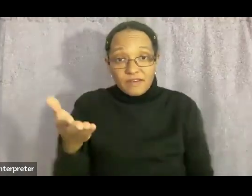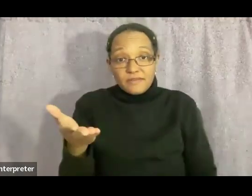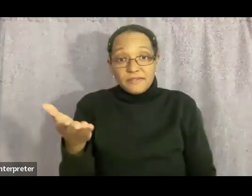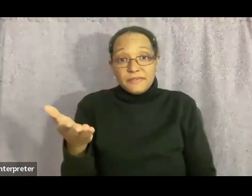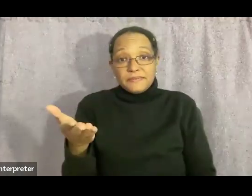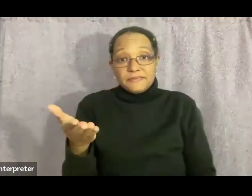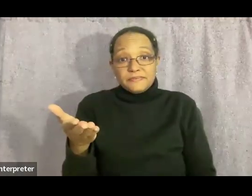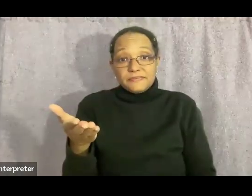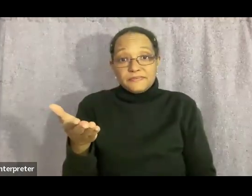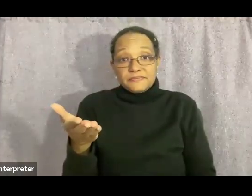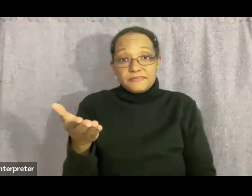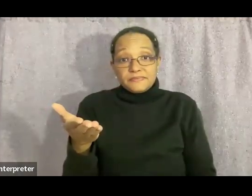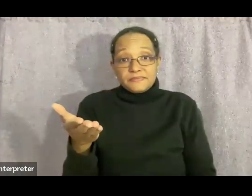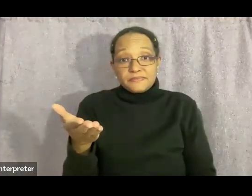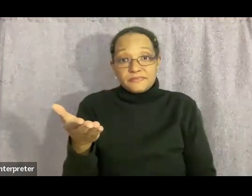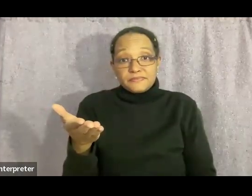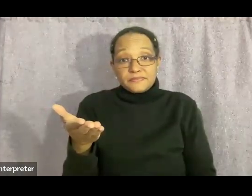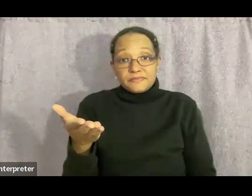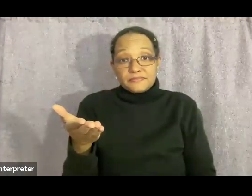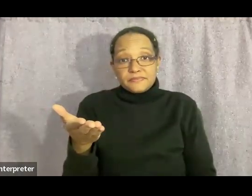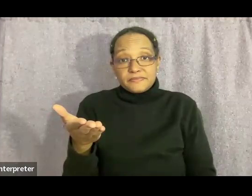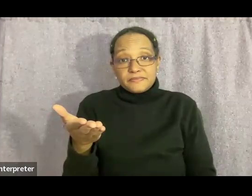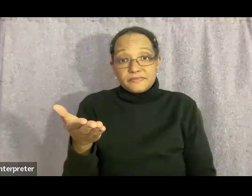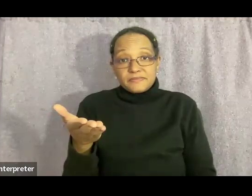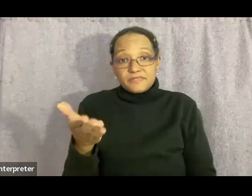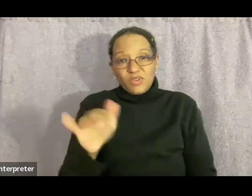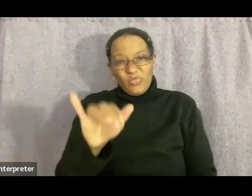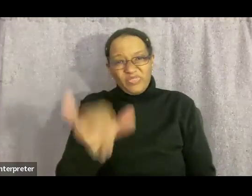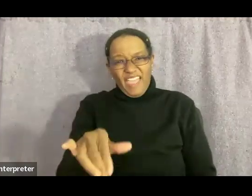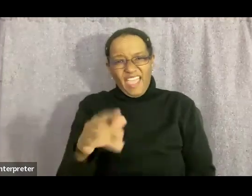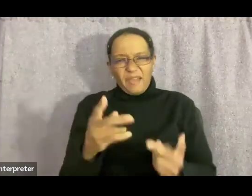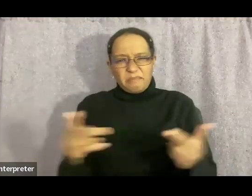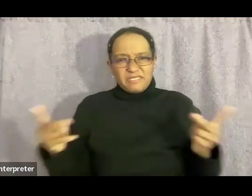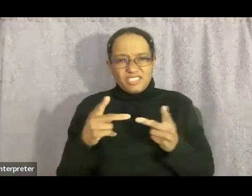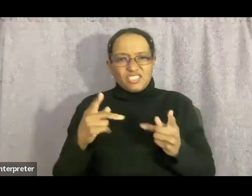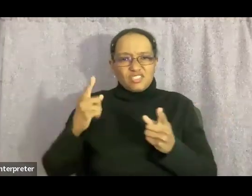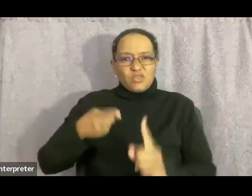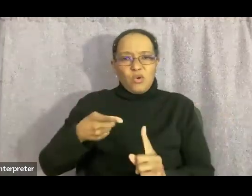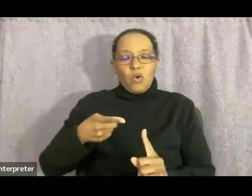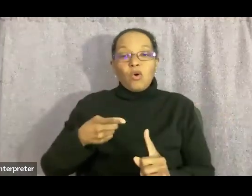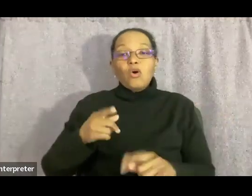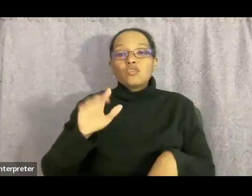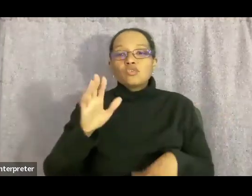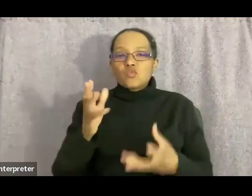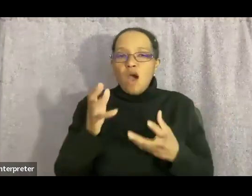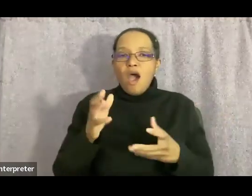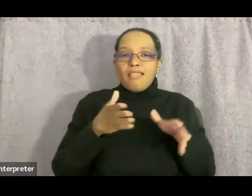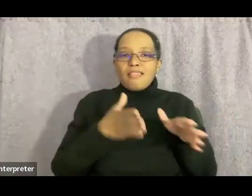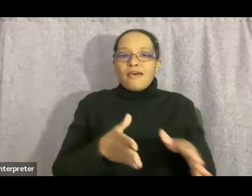So, whatever you can get. Essentially think of this position. Legs in the opposite direction. I don't have to do a full split.